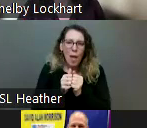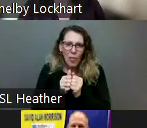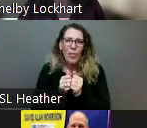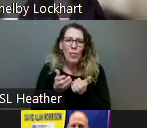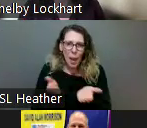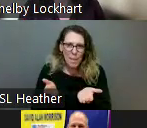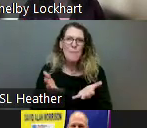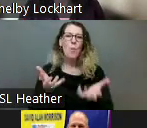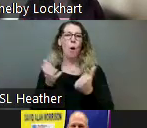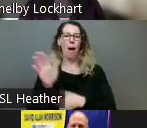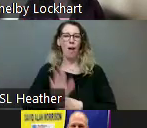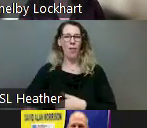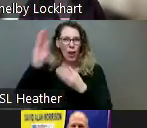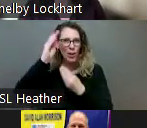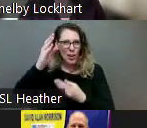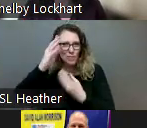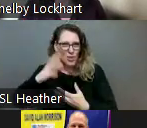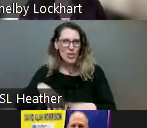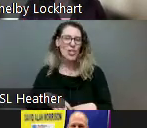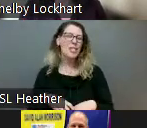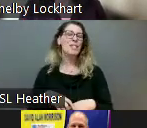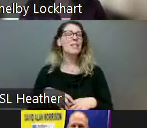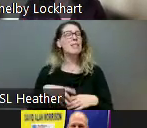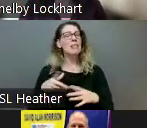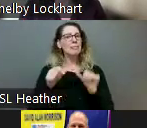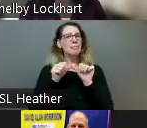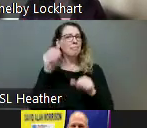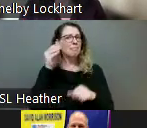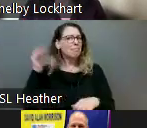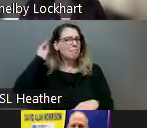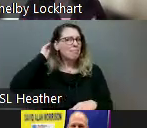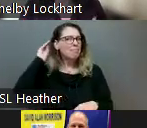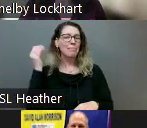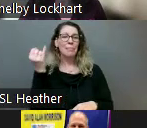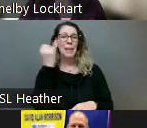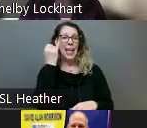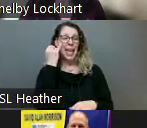You want to give them ideas, so keep this in mind if you bring this data forward to your